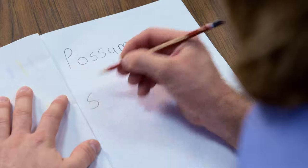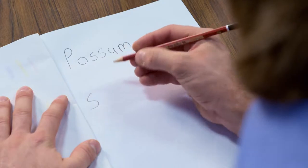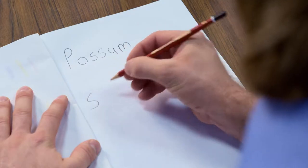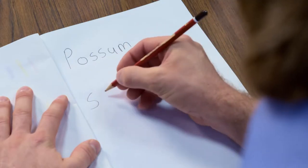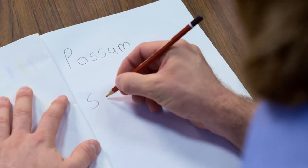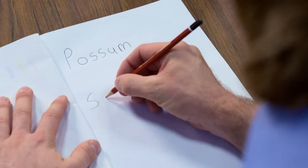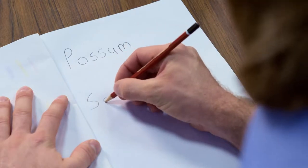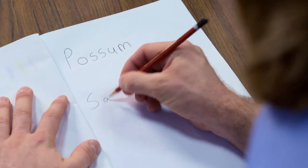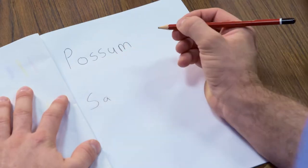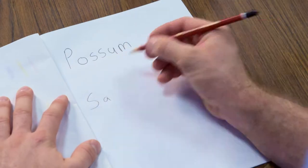Hm.